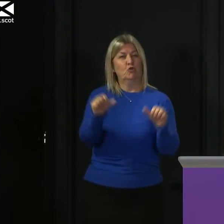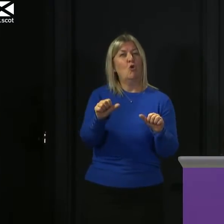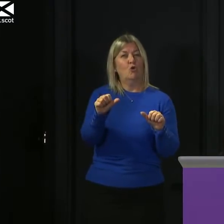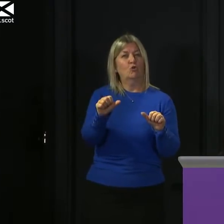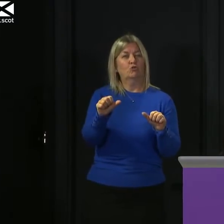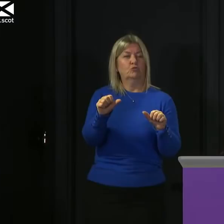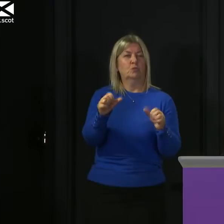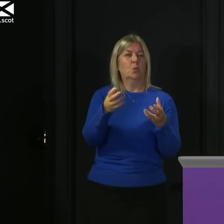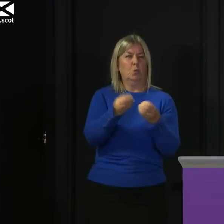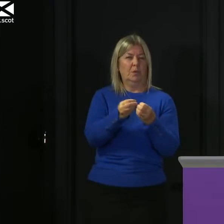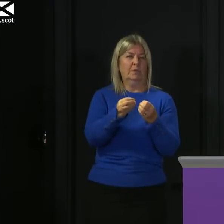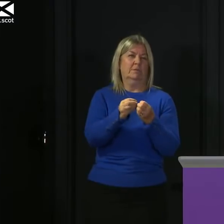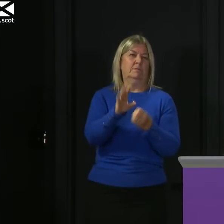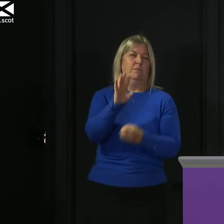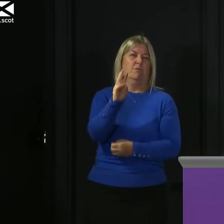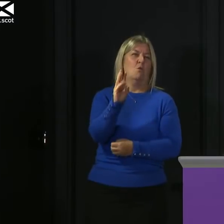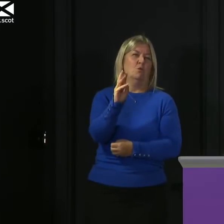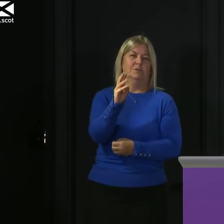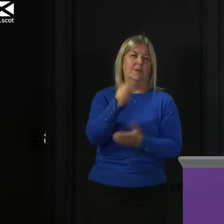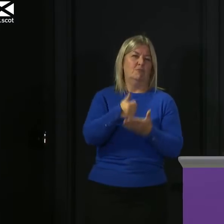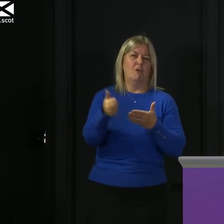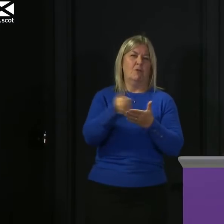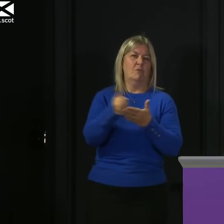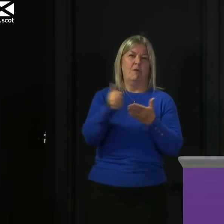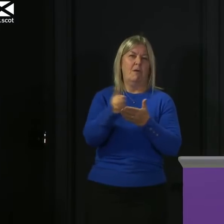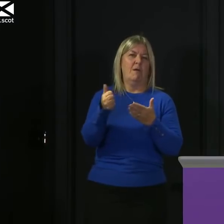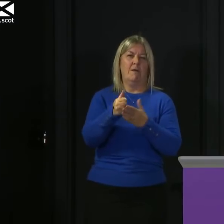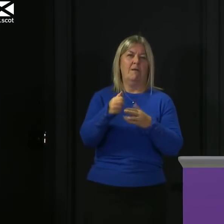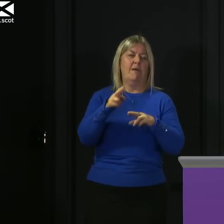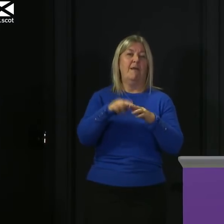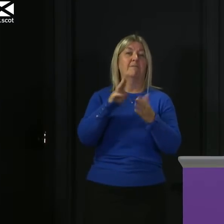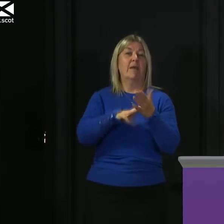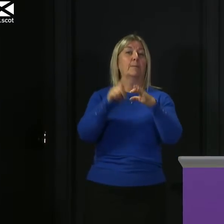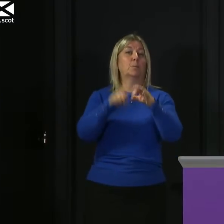usual, on Thursday with the weekly session of First Minister's Questions, so I will see you